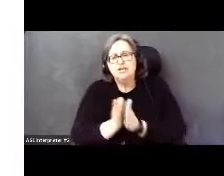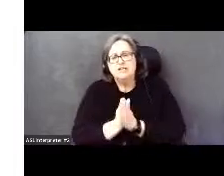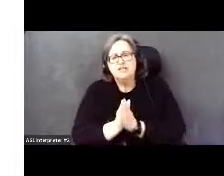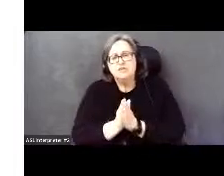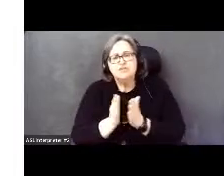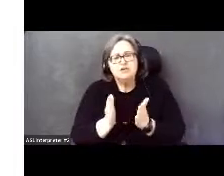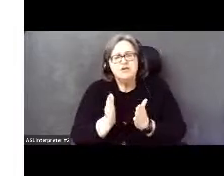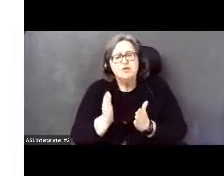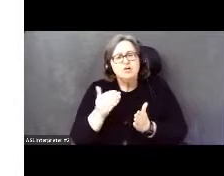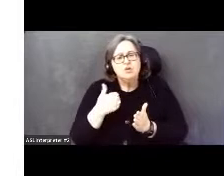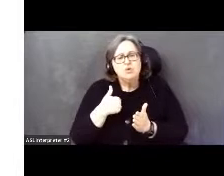question, tools for people with brain injuries